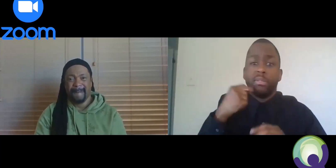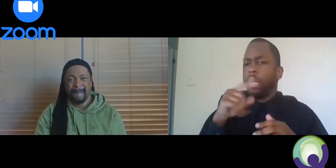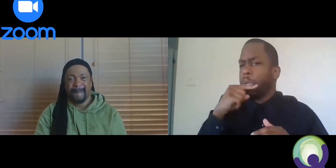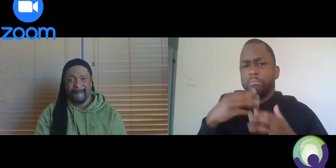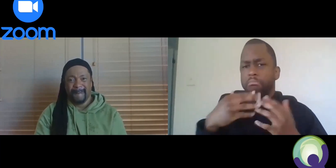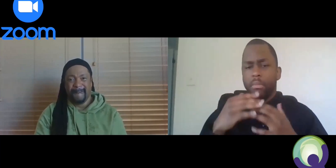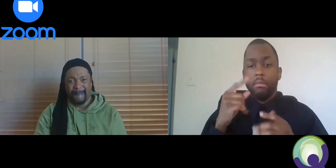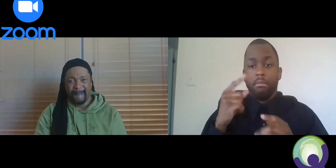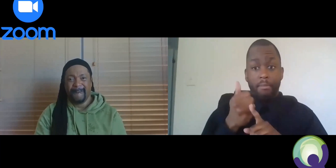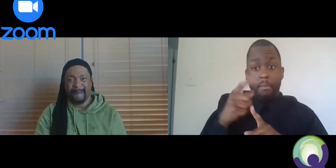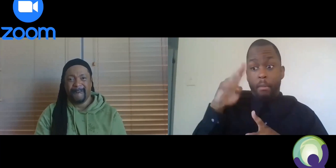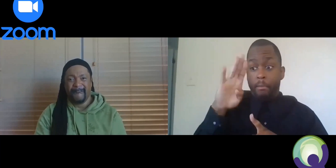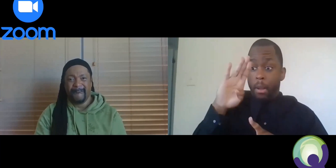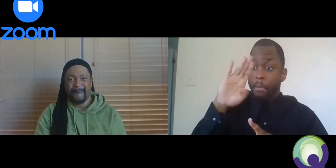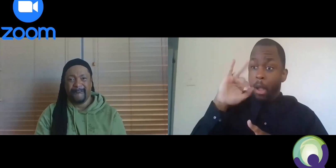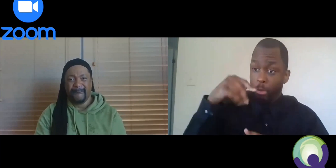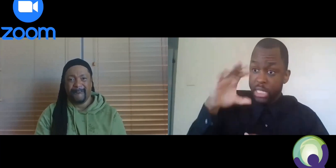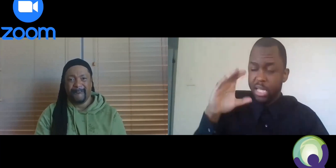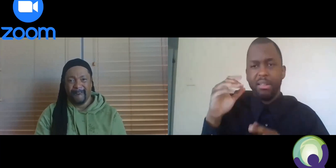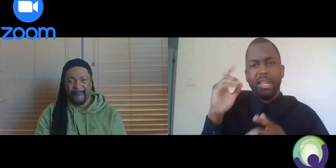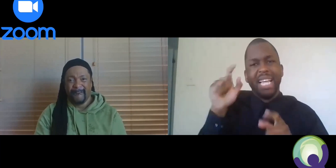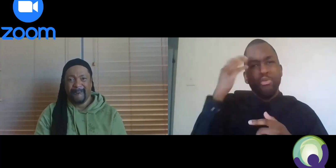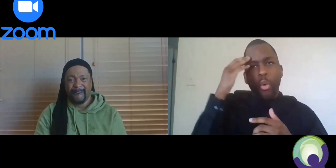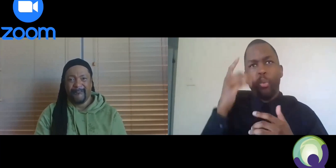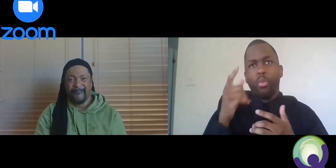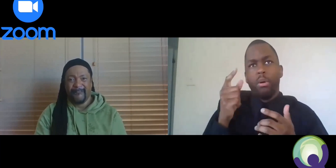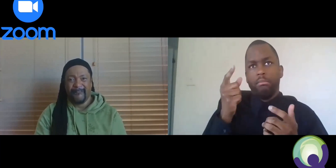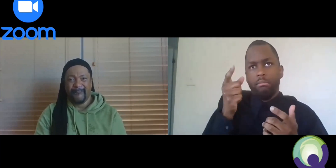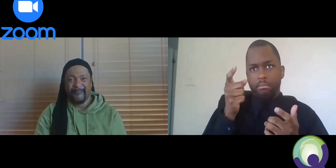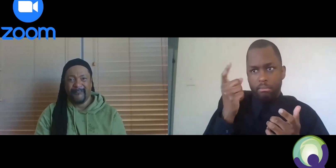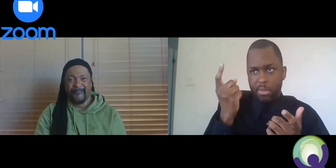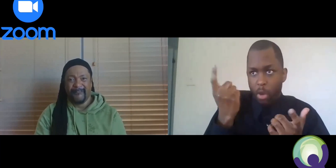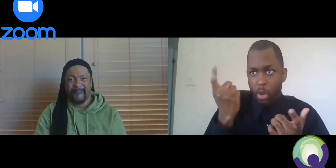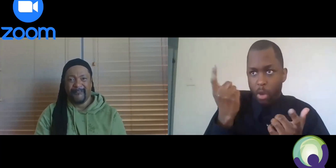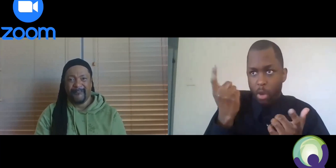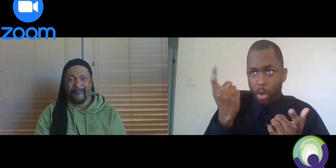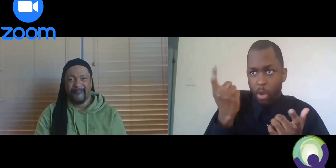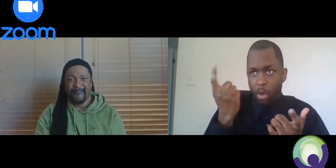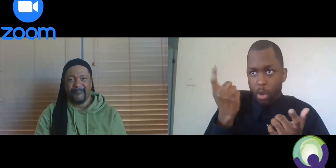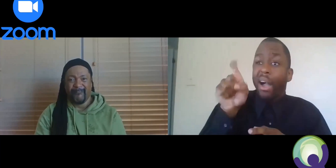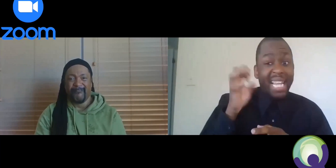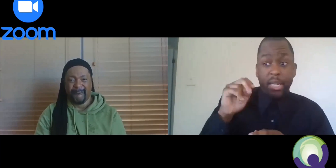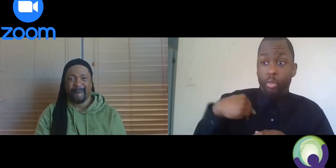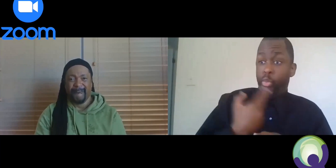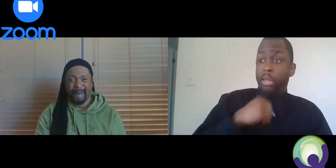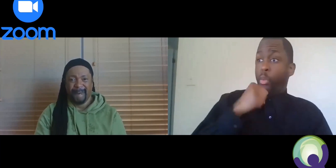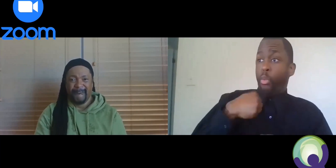and to be here and it help other communities, but the BIPOC need to know,